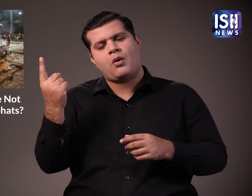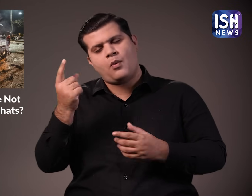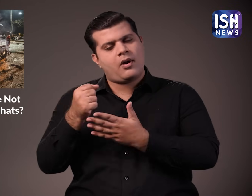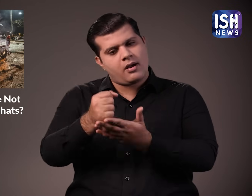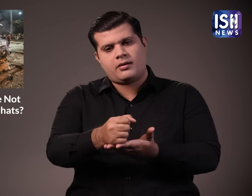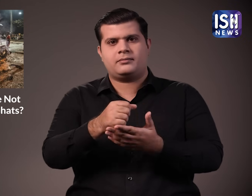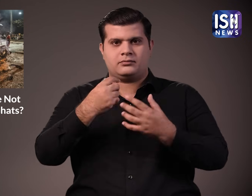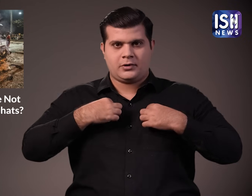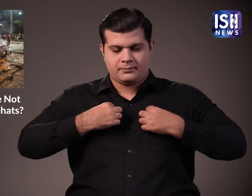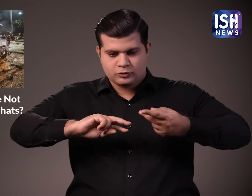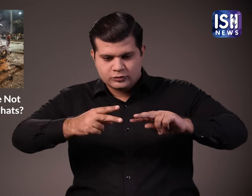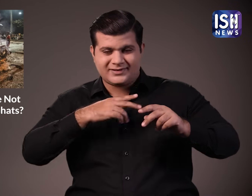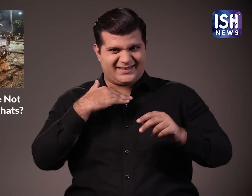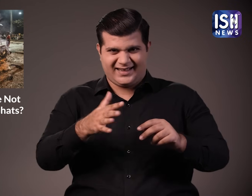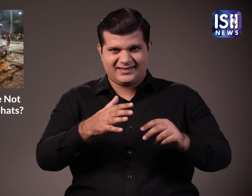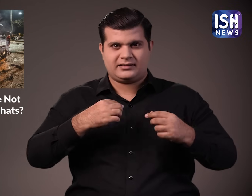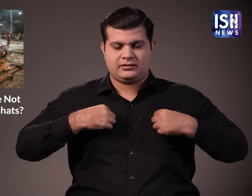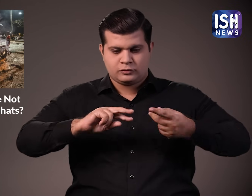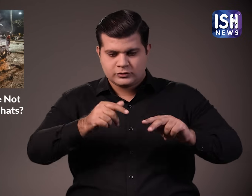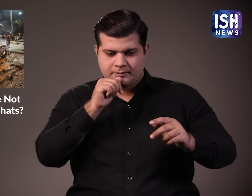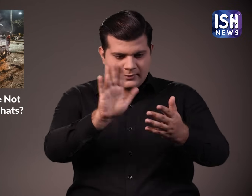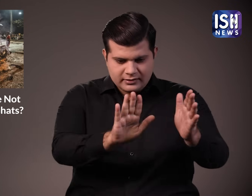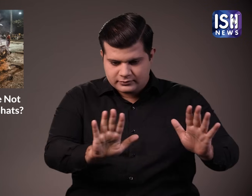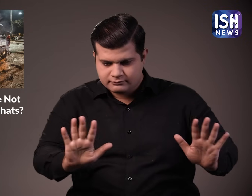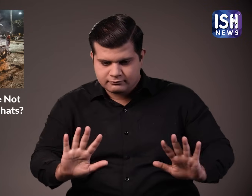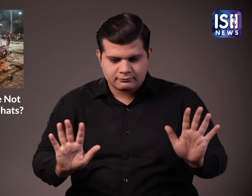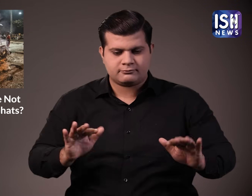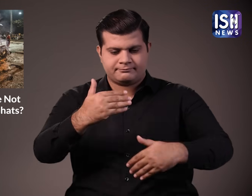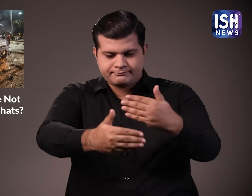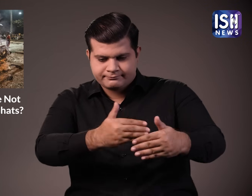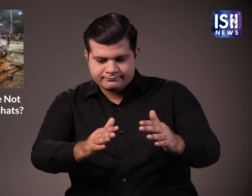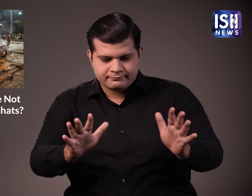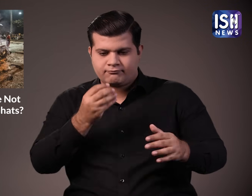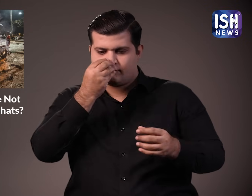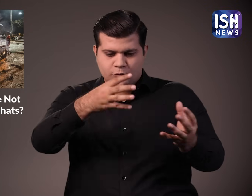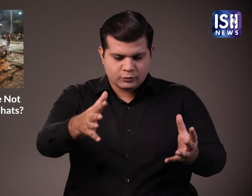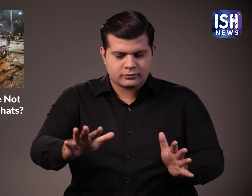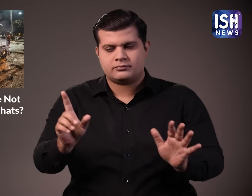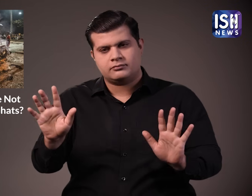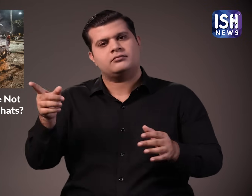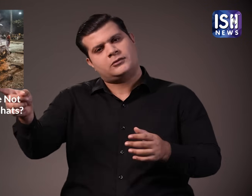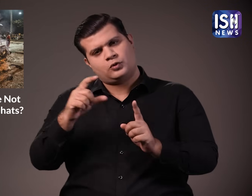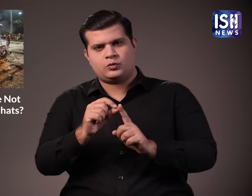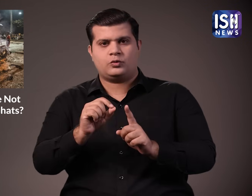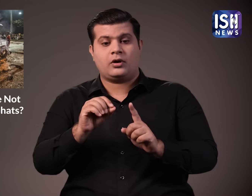Women only helped changing the clothes on the dead body and preparing for the last rites.